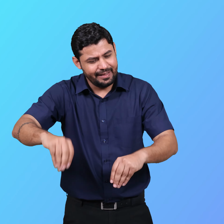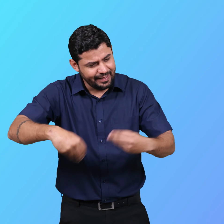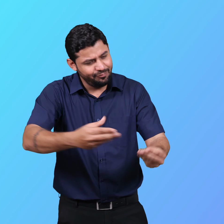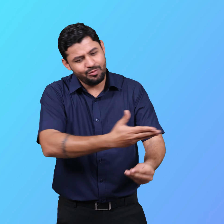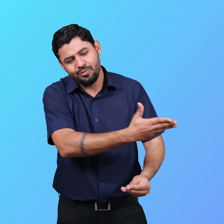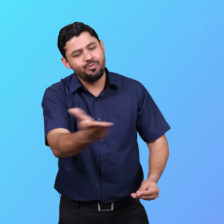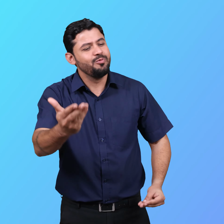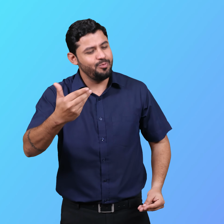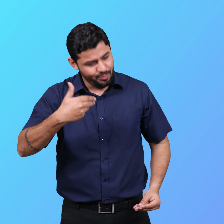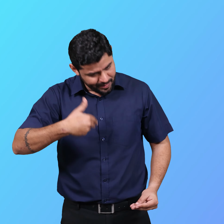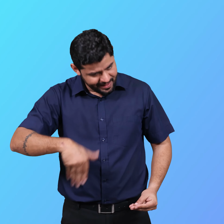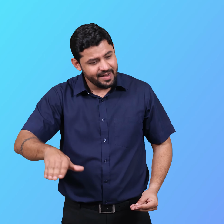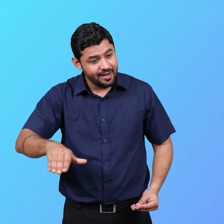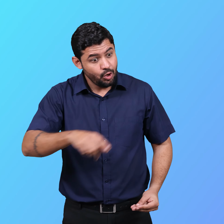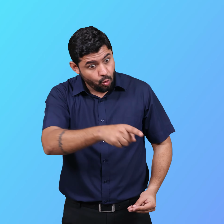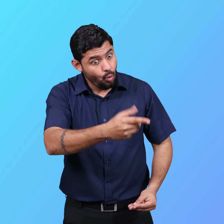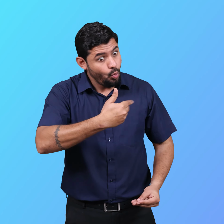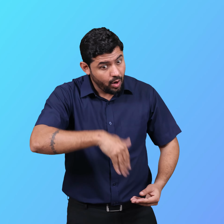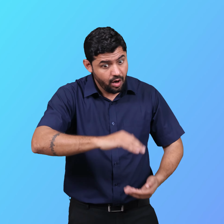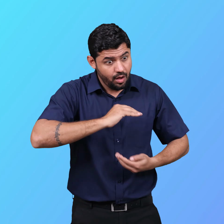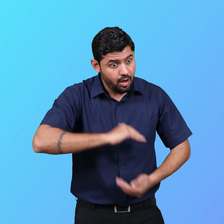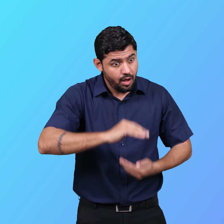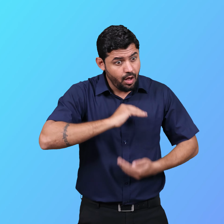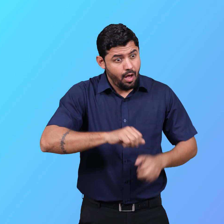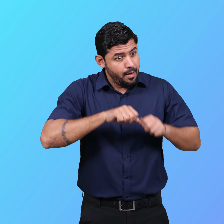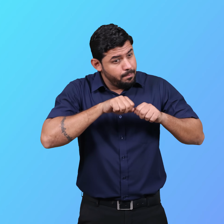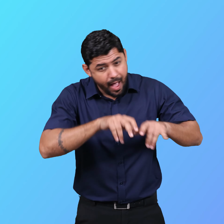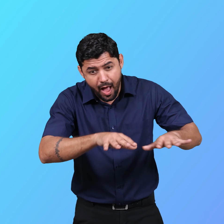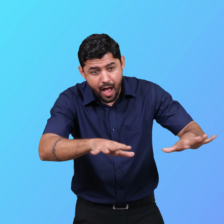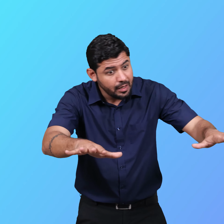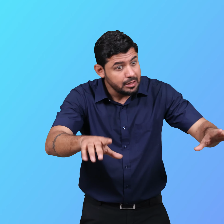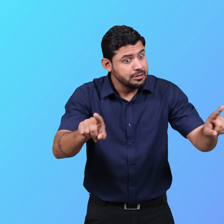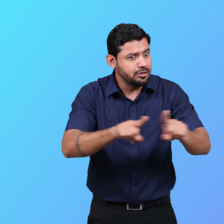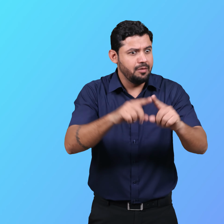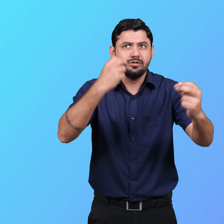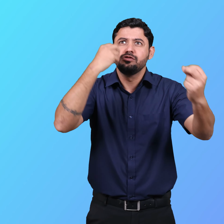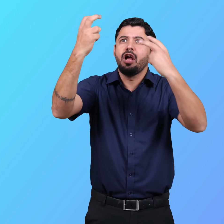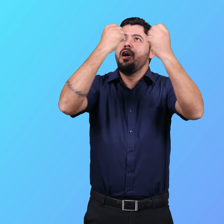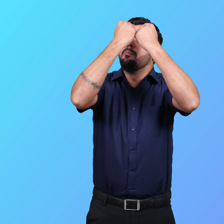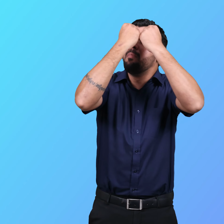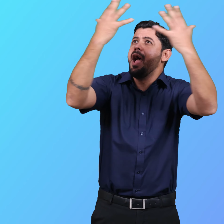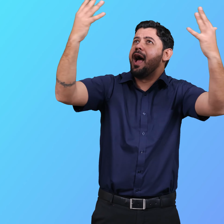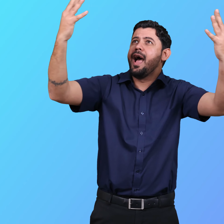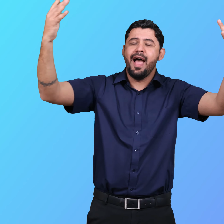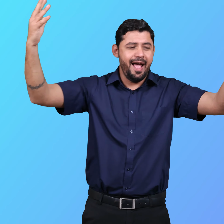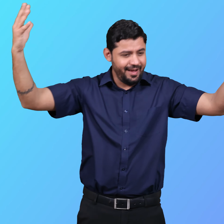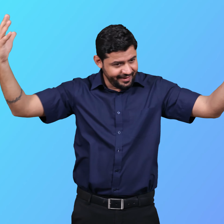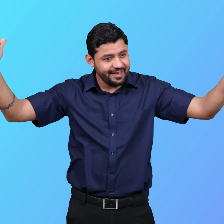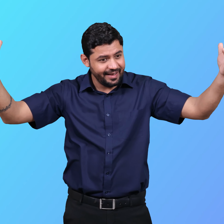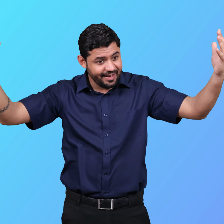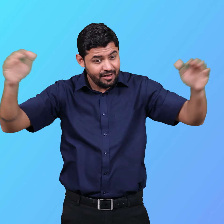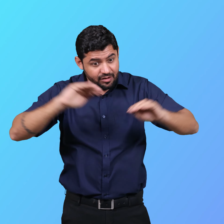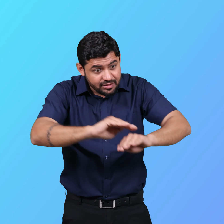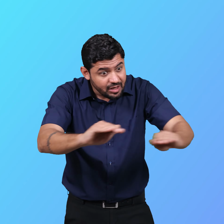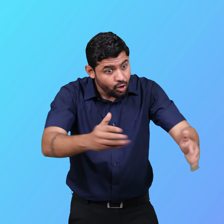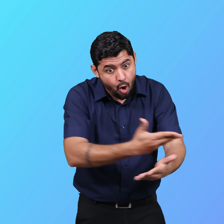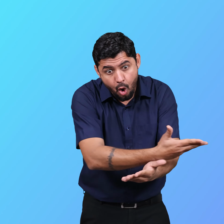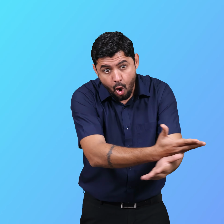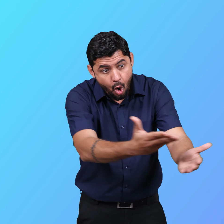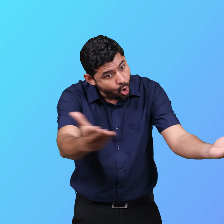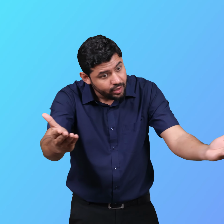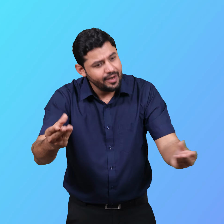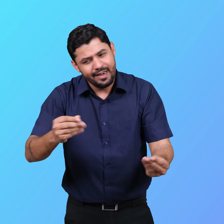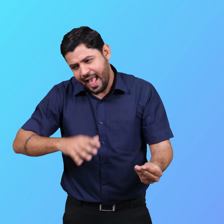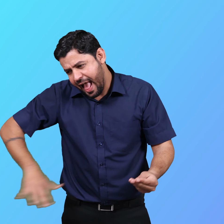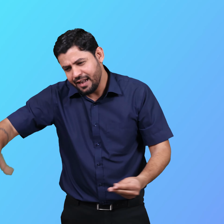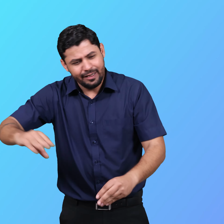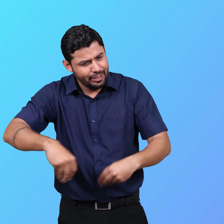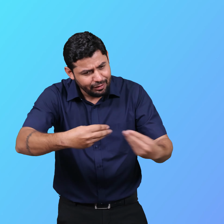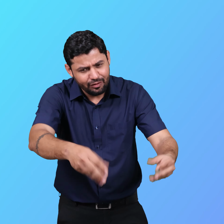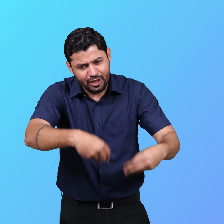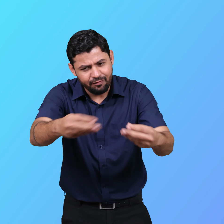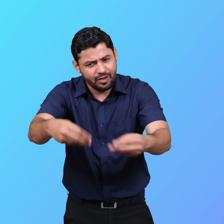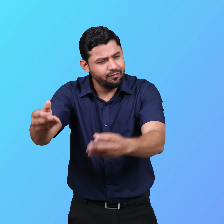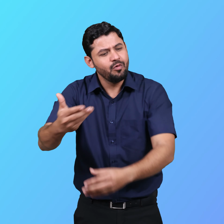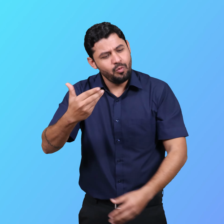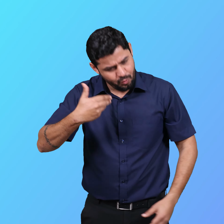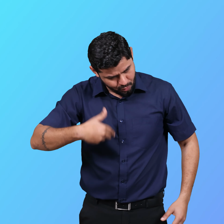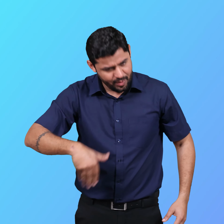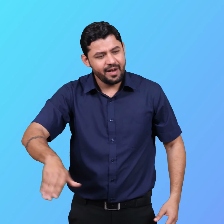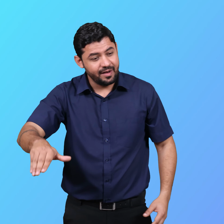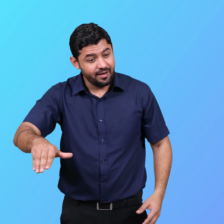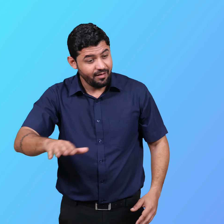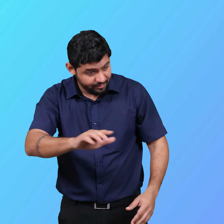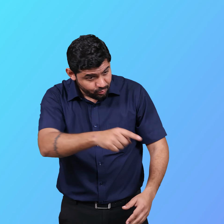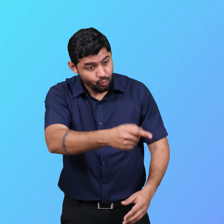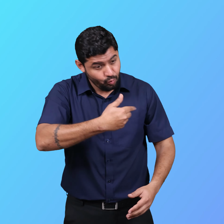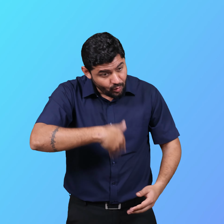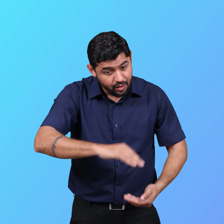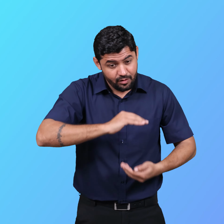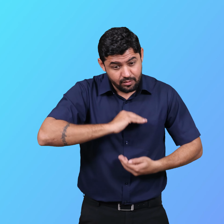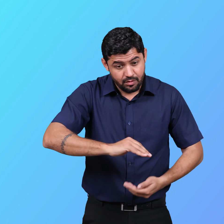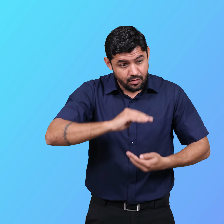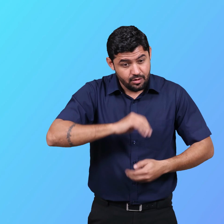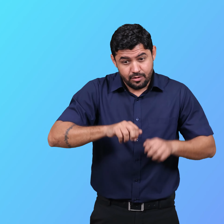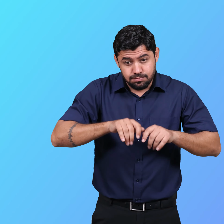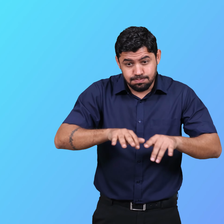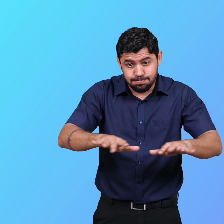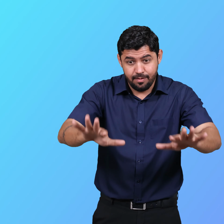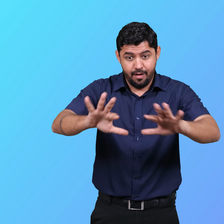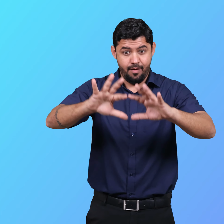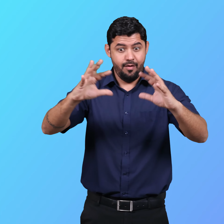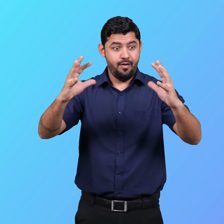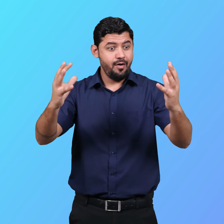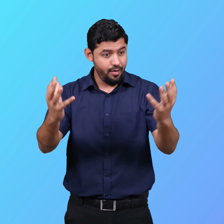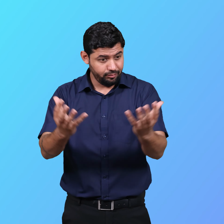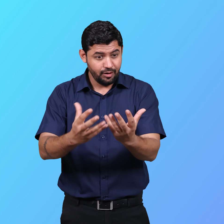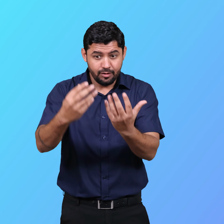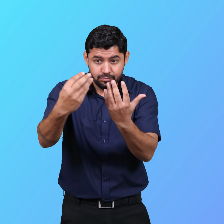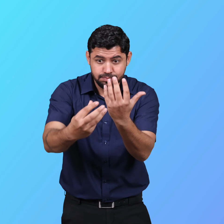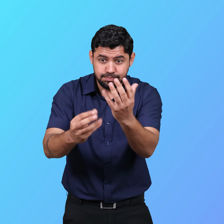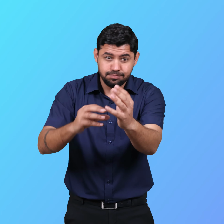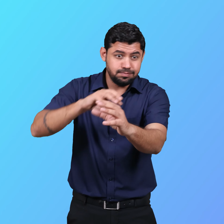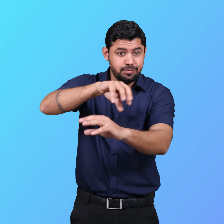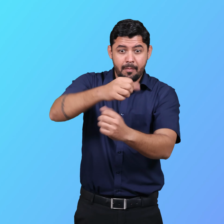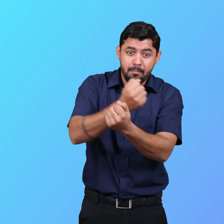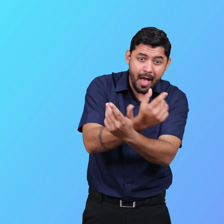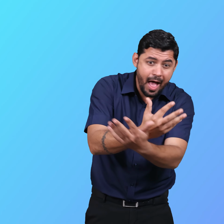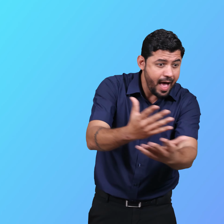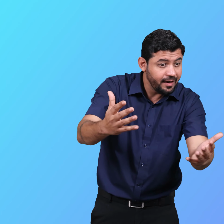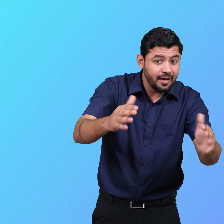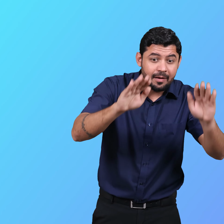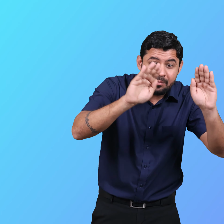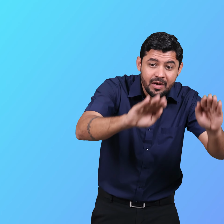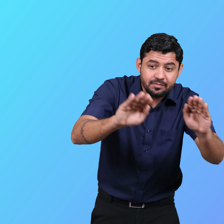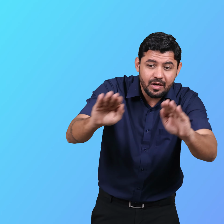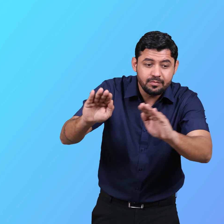I will give you as many descendants as there are stars in the sky. And I will give them all these lands. It will be through your family that all the nations on earth will find blessings.